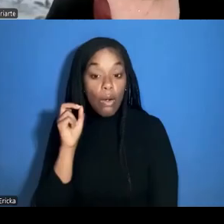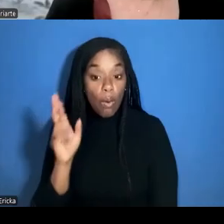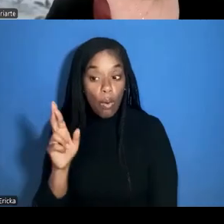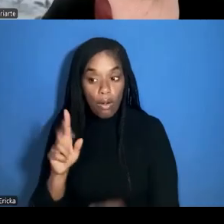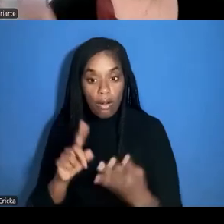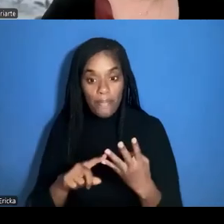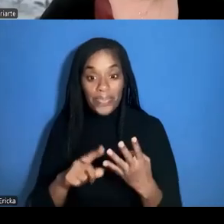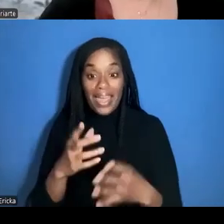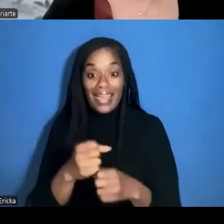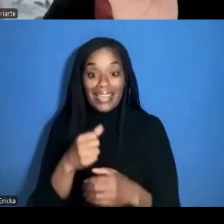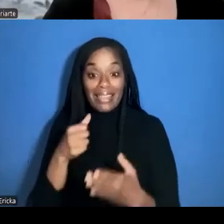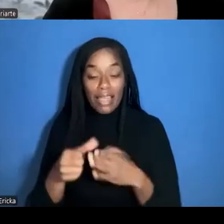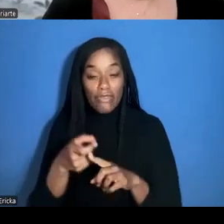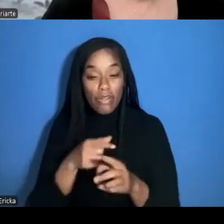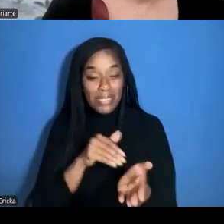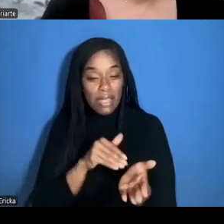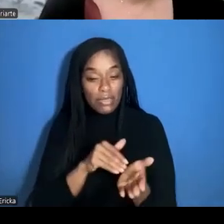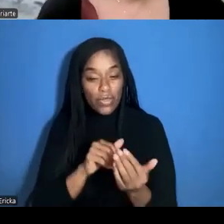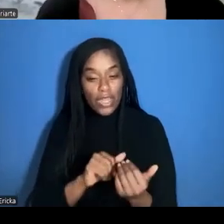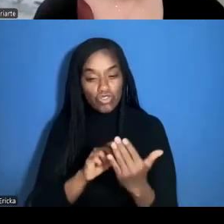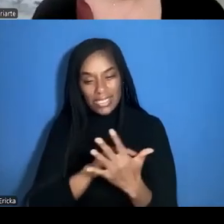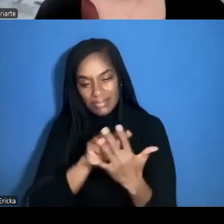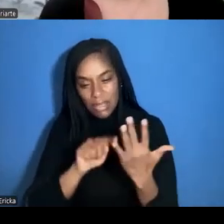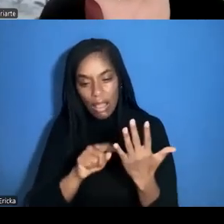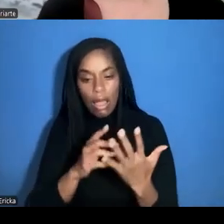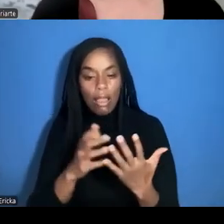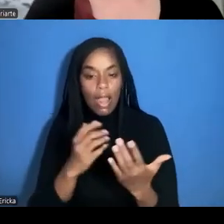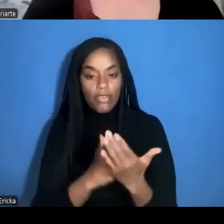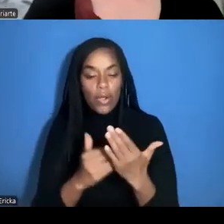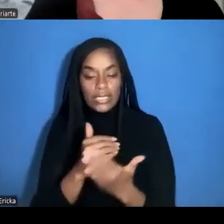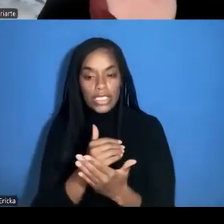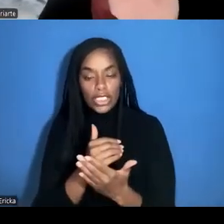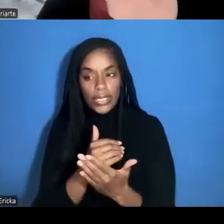which addresses a lot of the criteria that you would have to, meet